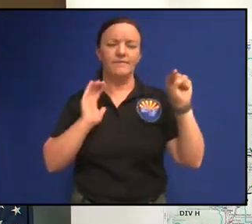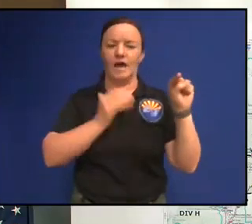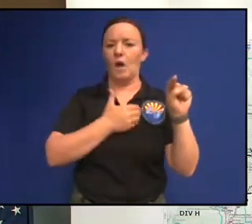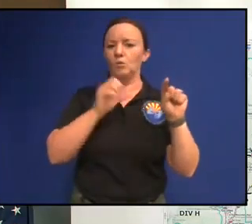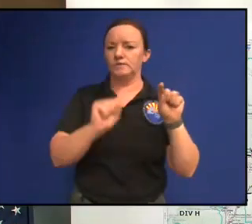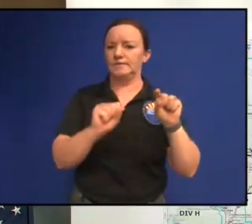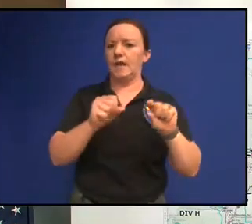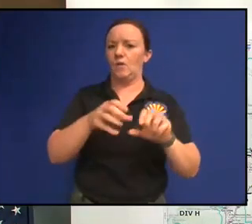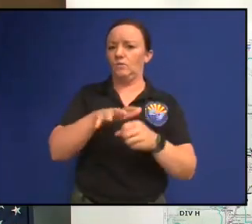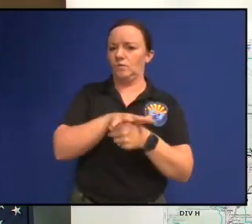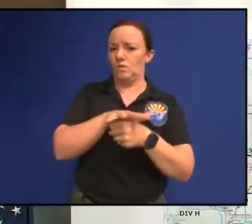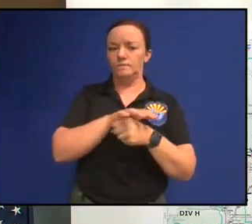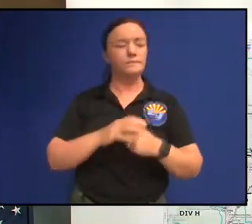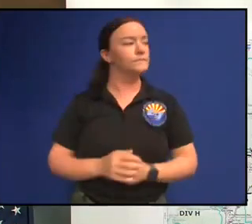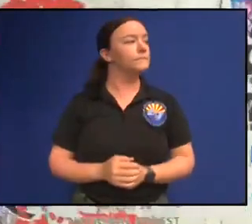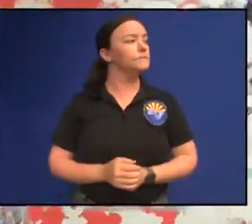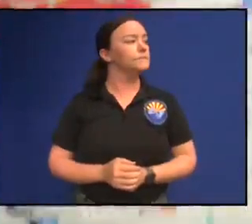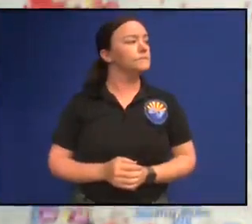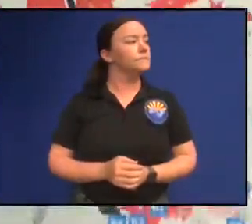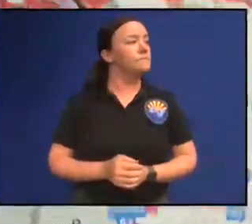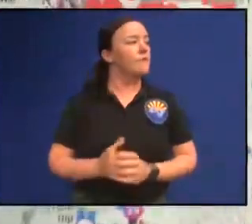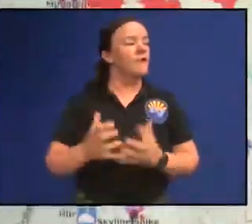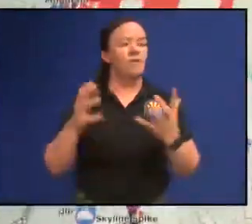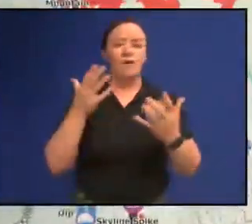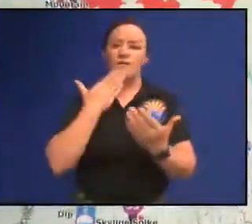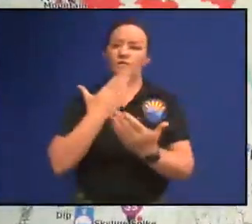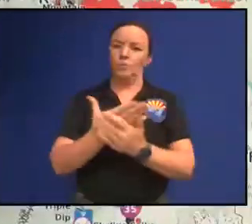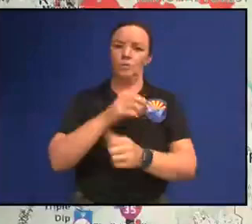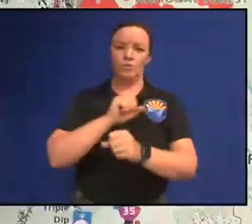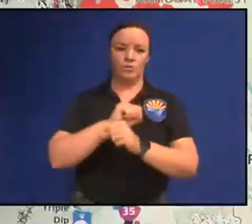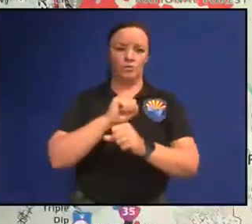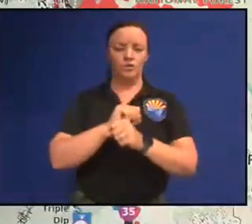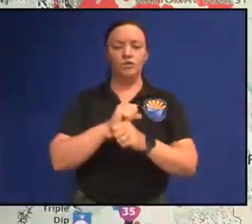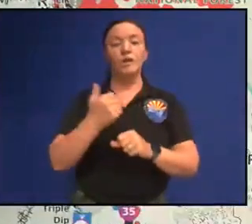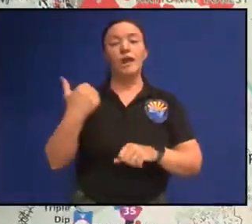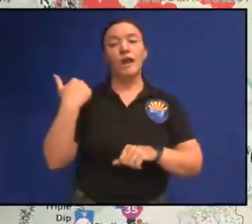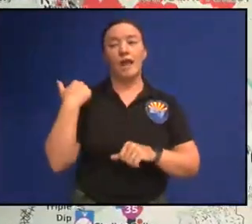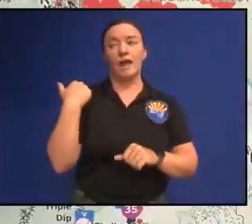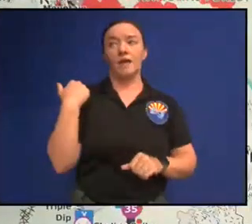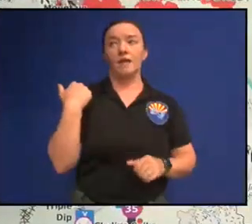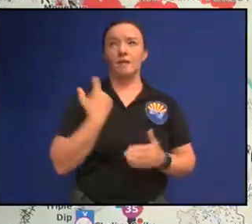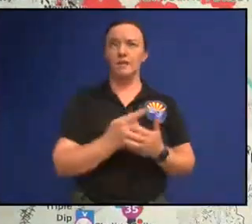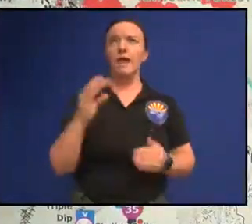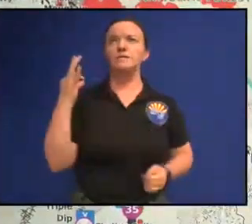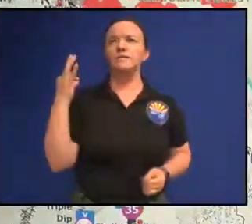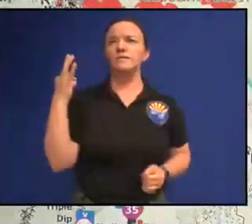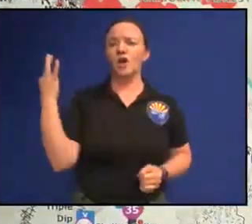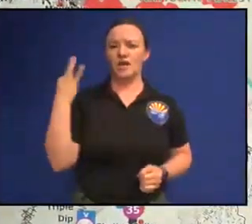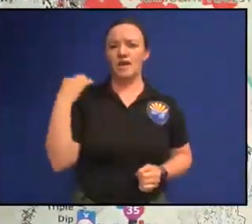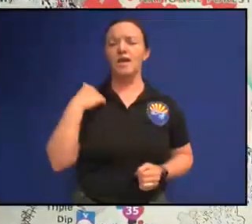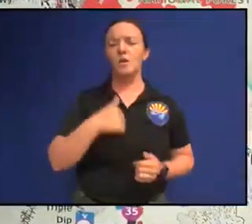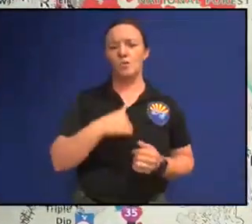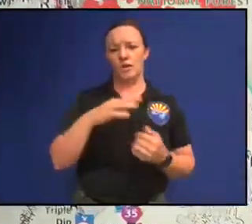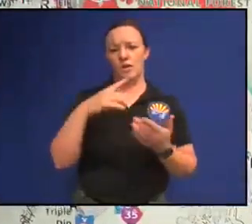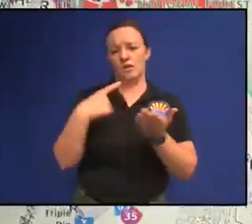A LOT OF GOOD WORK HAS TAKEN PLACE. I THINK LAST TIME WE TALKED WAS LAST FRIDAY SO WE HAVE CONTINUED WITH THAT REPAIR WORK ON THE DOZER LINE,